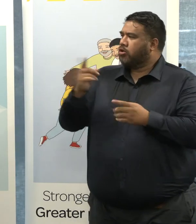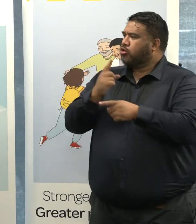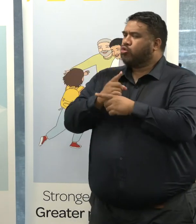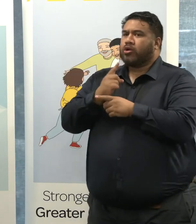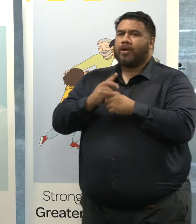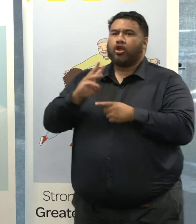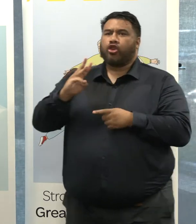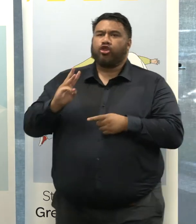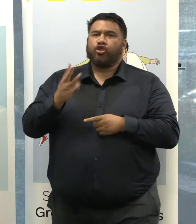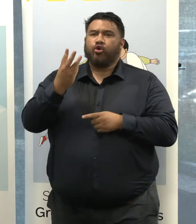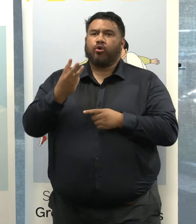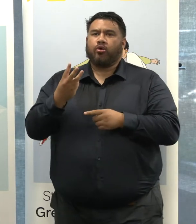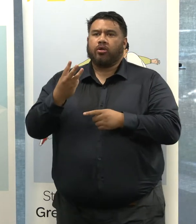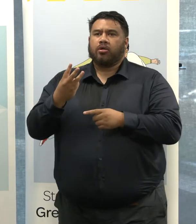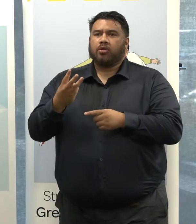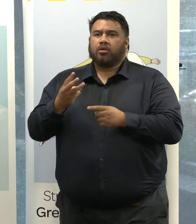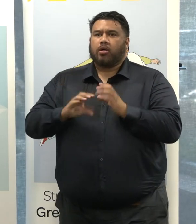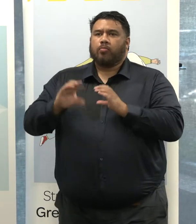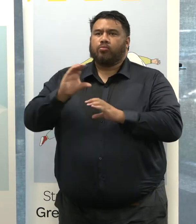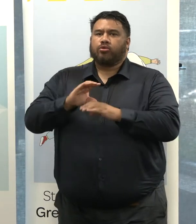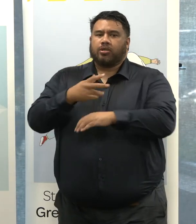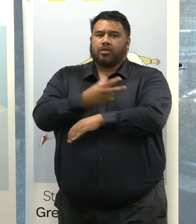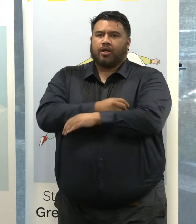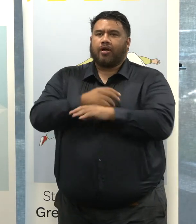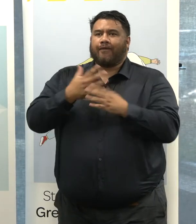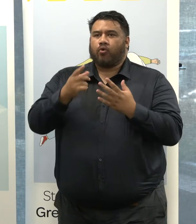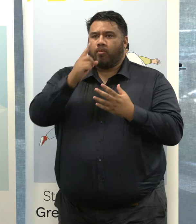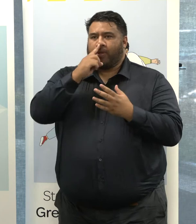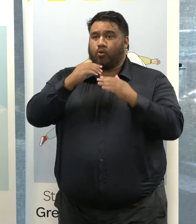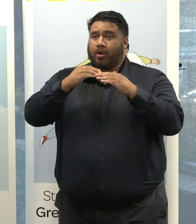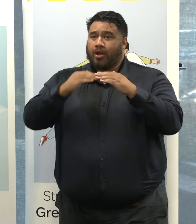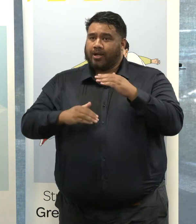court region and we will be